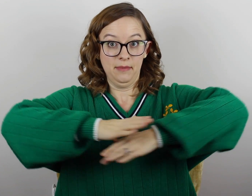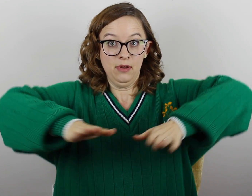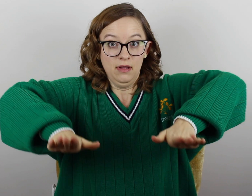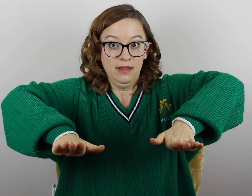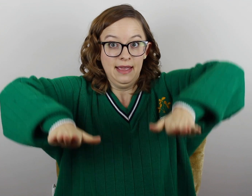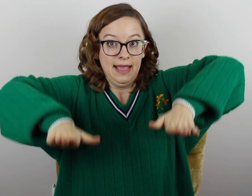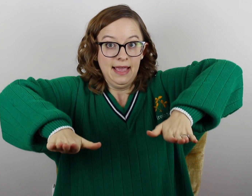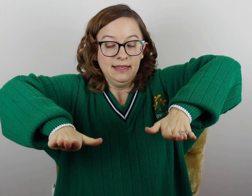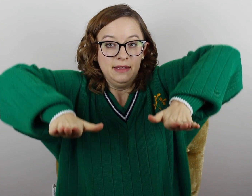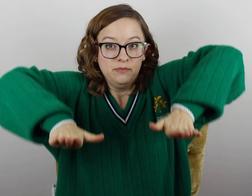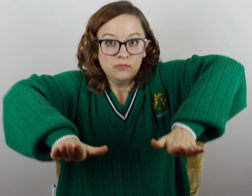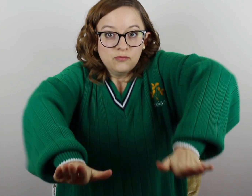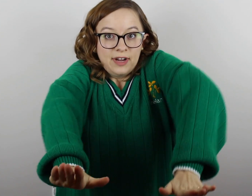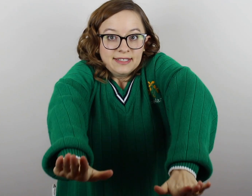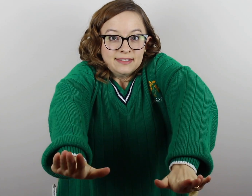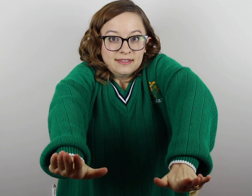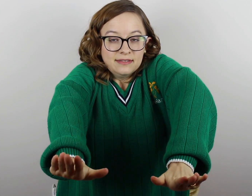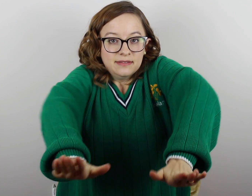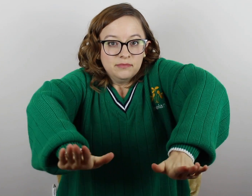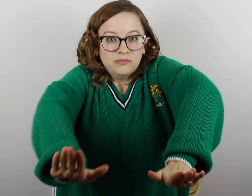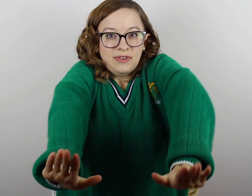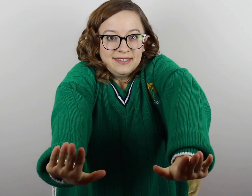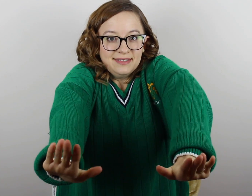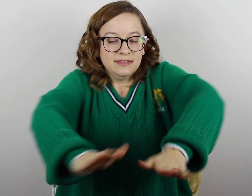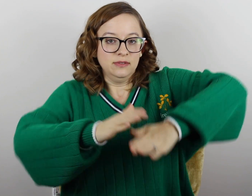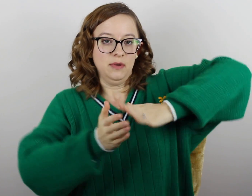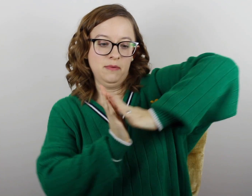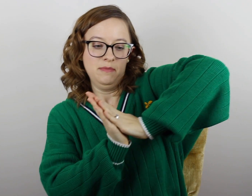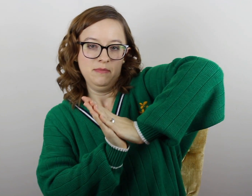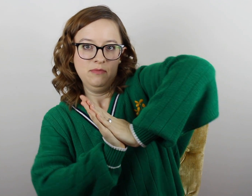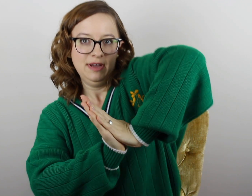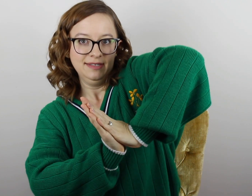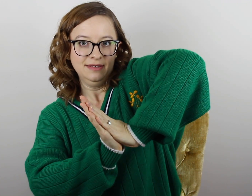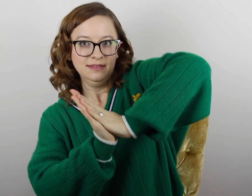is you take the table, put your hands on the table and press in a downward motion.